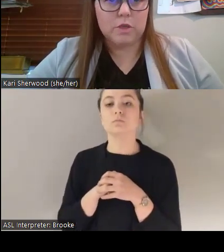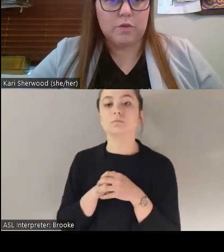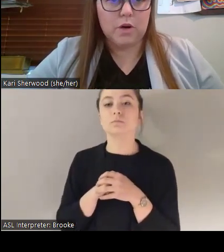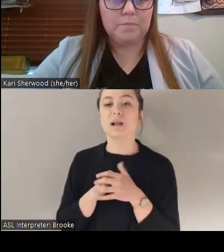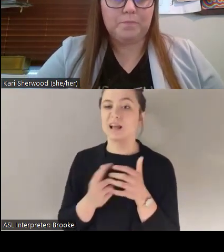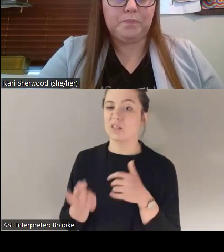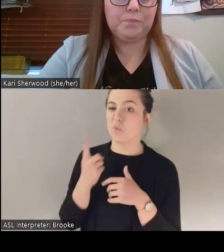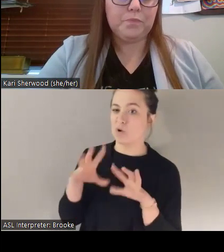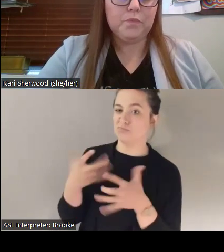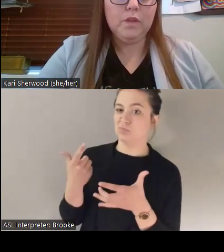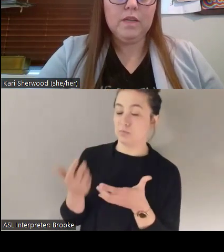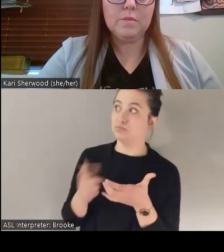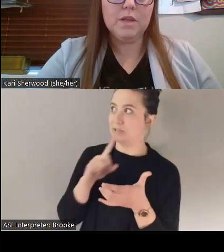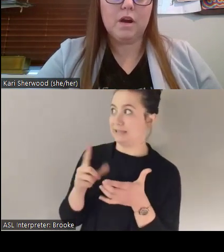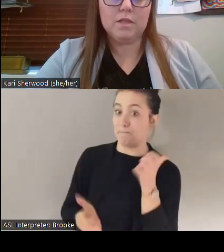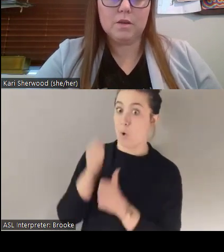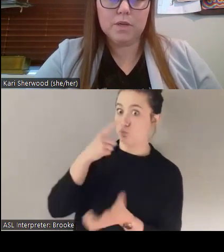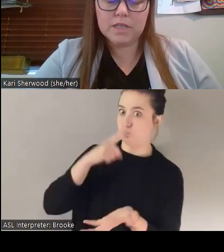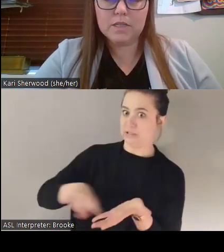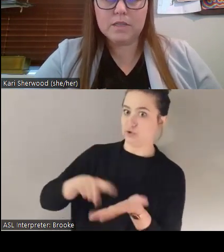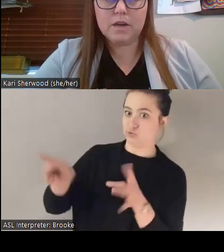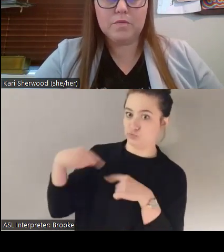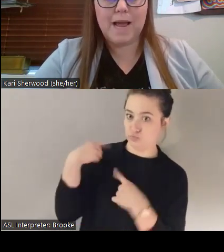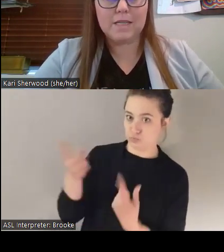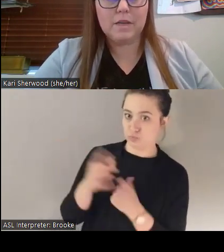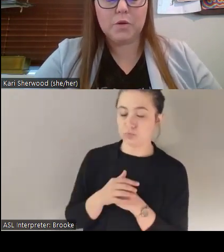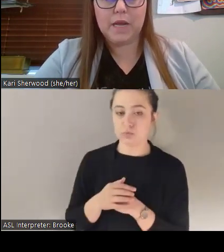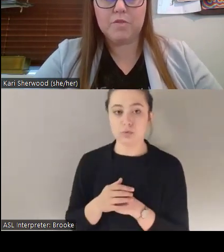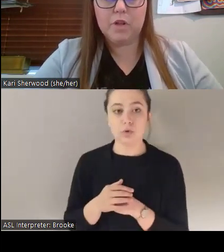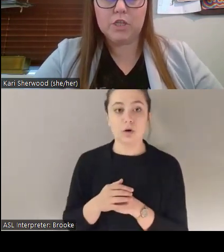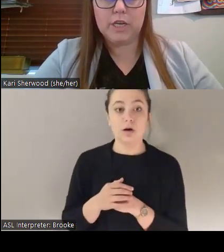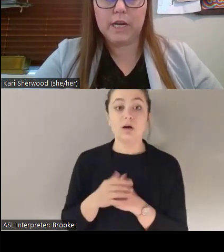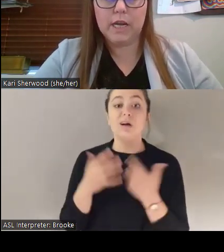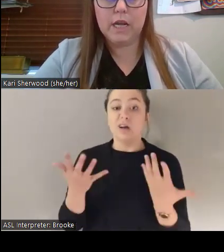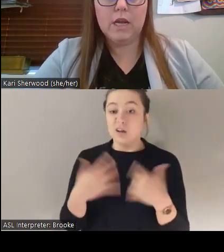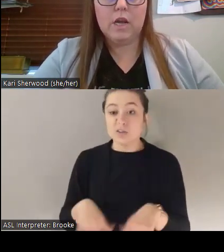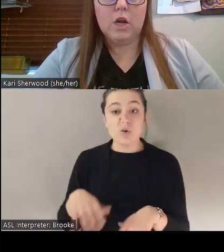so far. Some of the consequences of masking or camouflaging